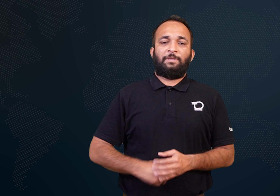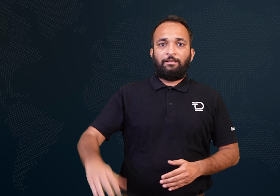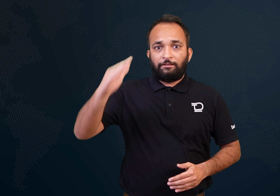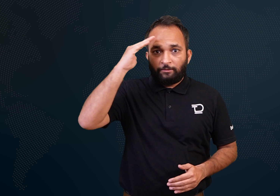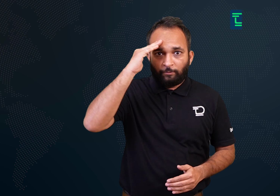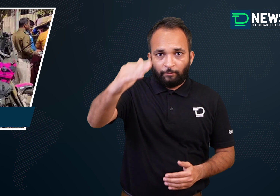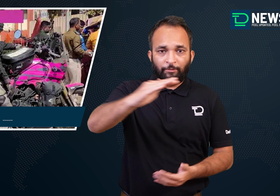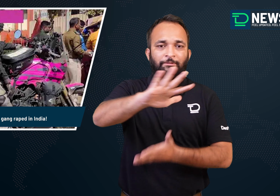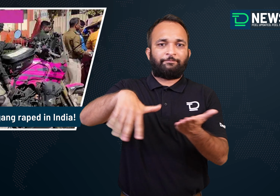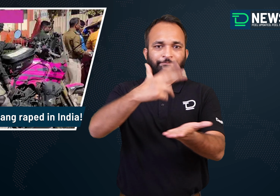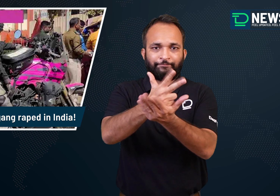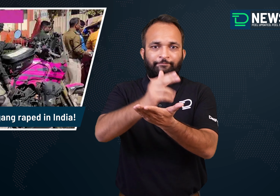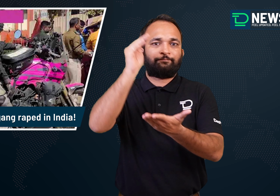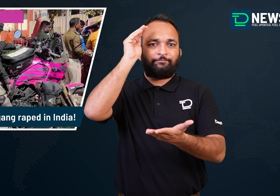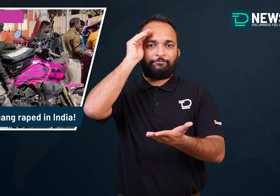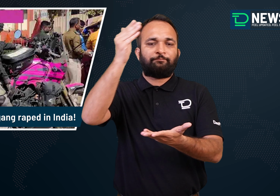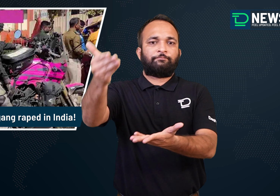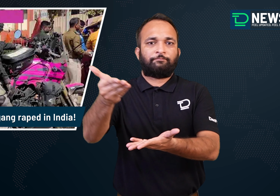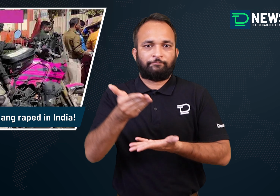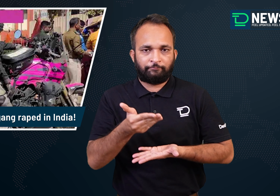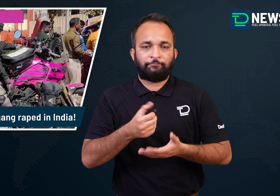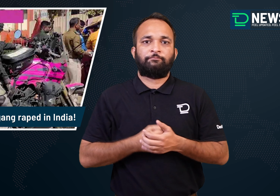Hi, welcome to Deaf Talks news.